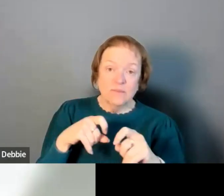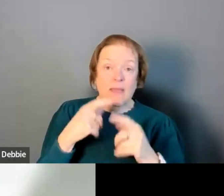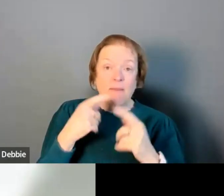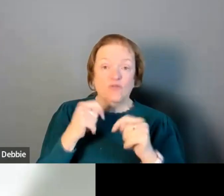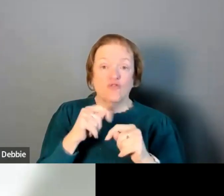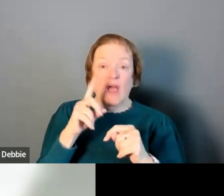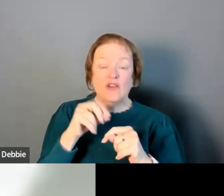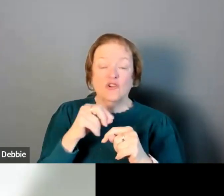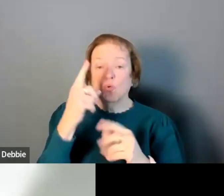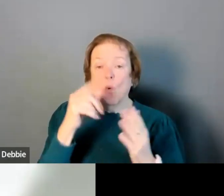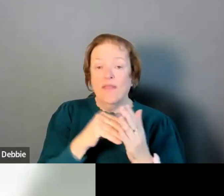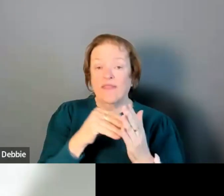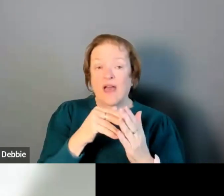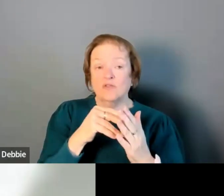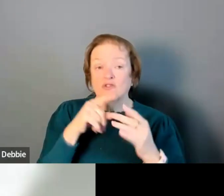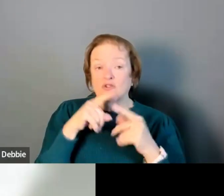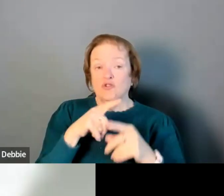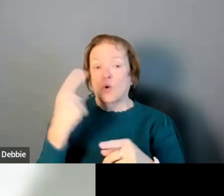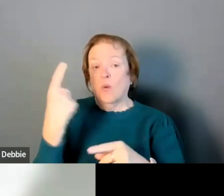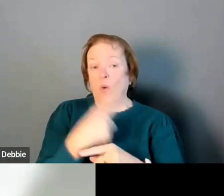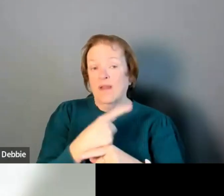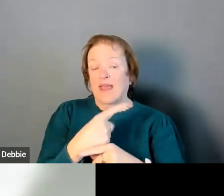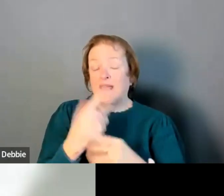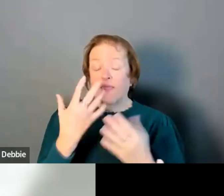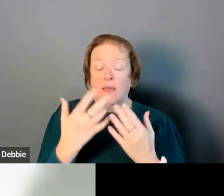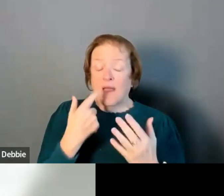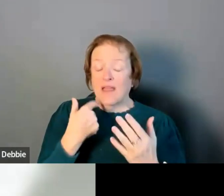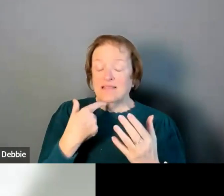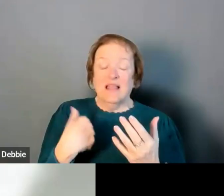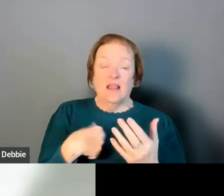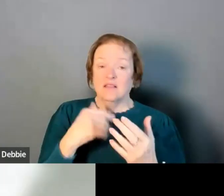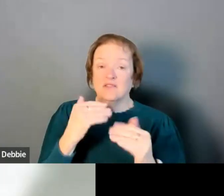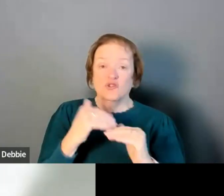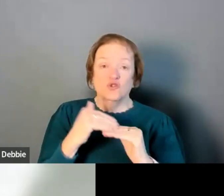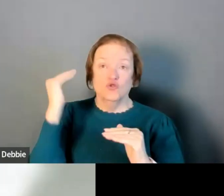maybe it would say that's that's excessive, but we do not know, because we were told unlimited.